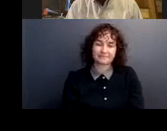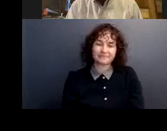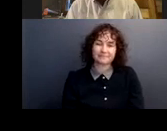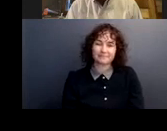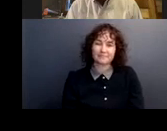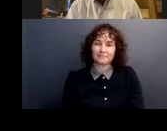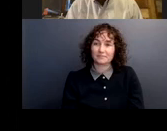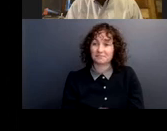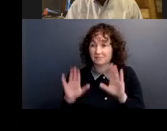Great, great questions.